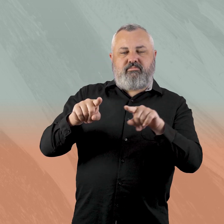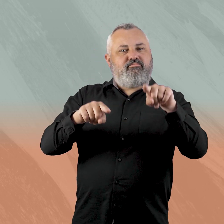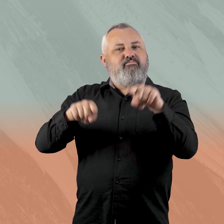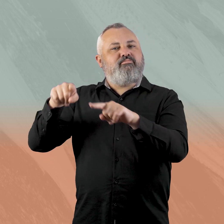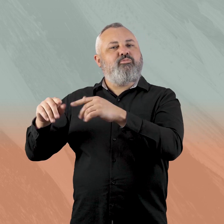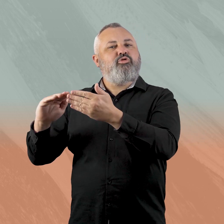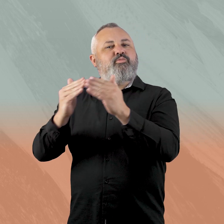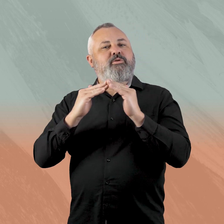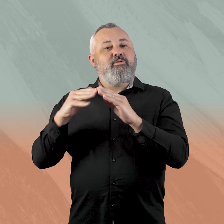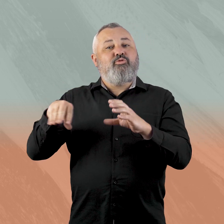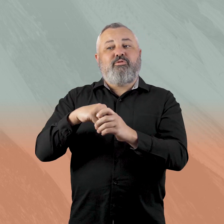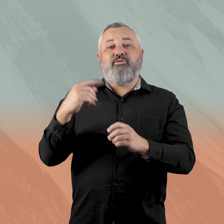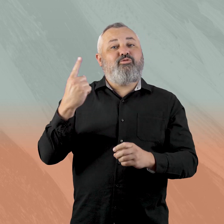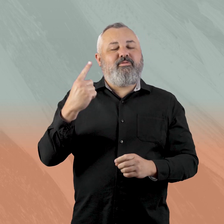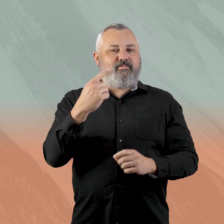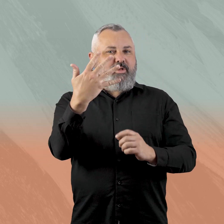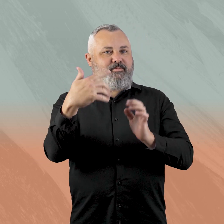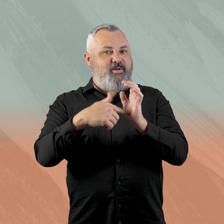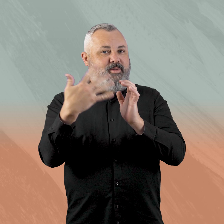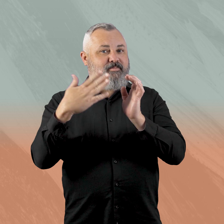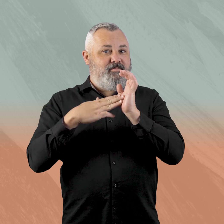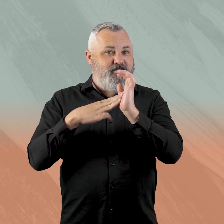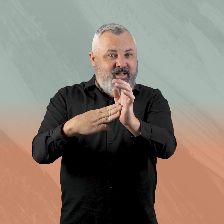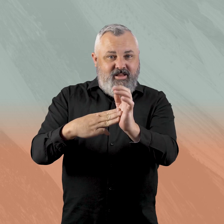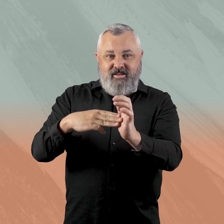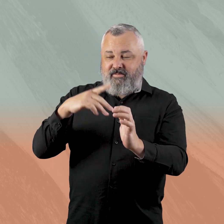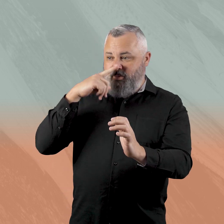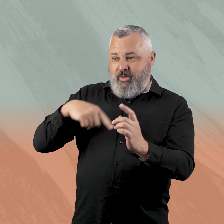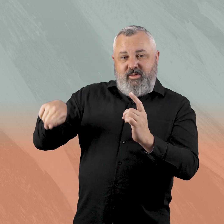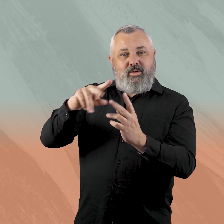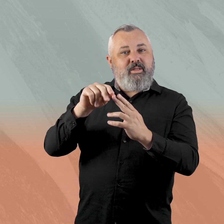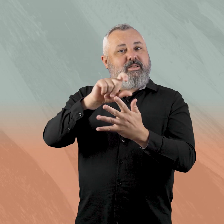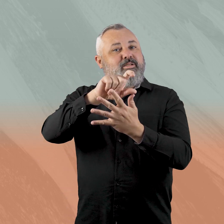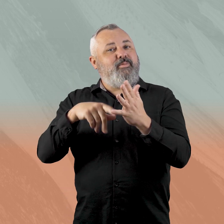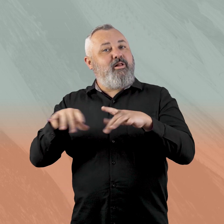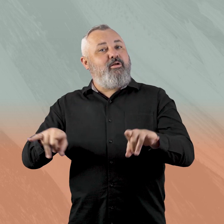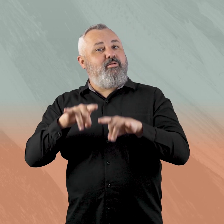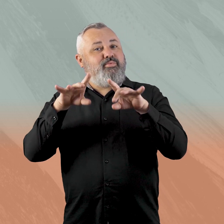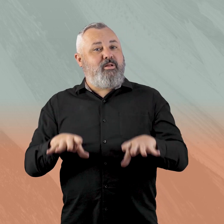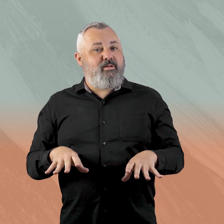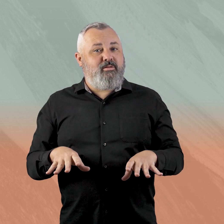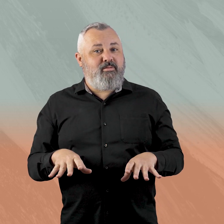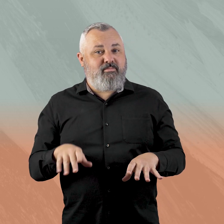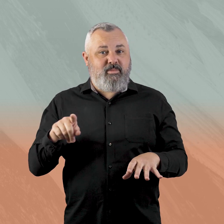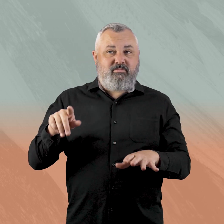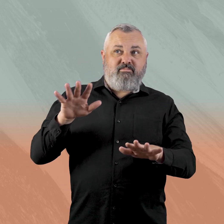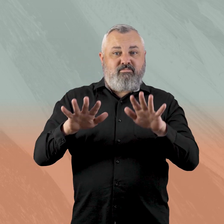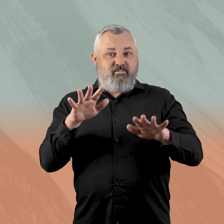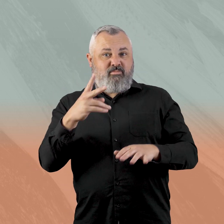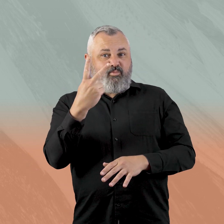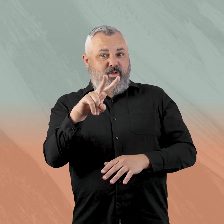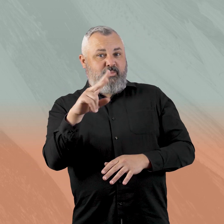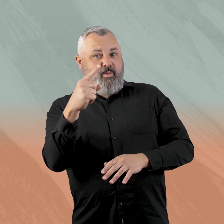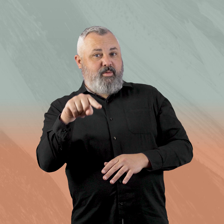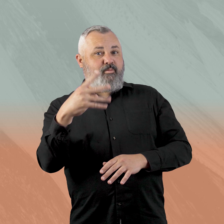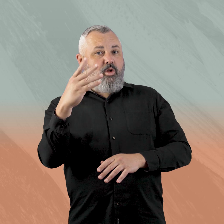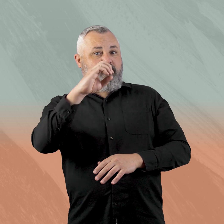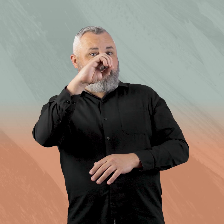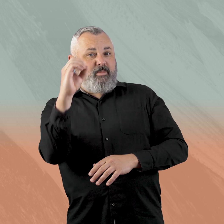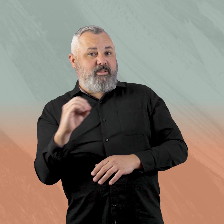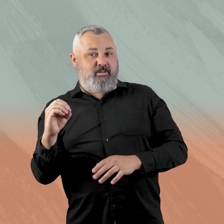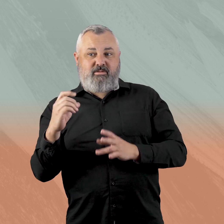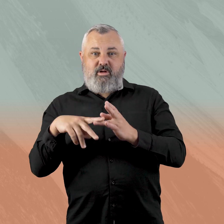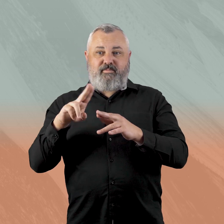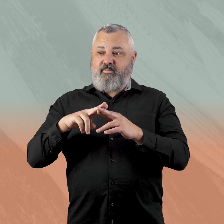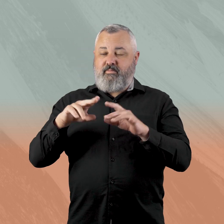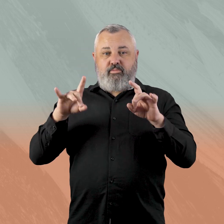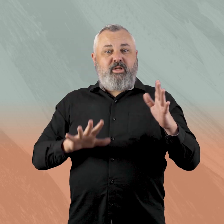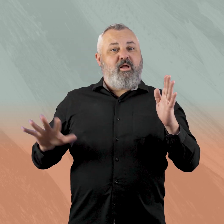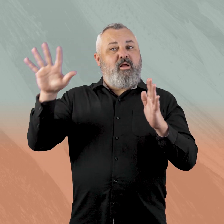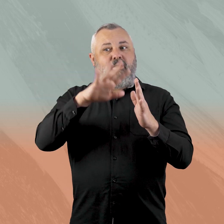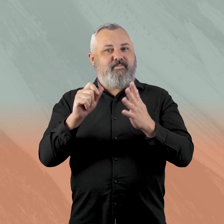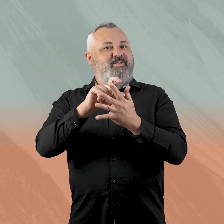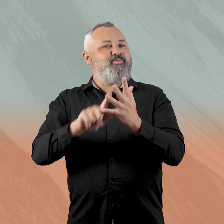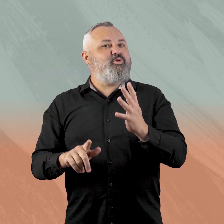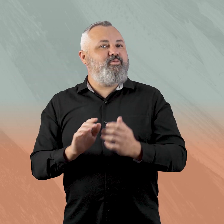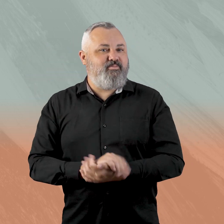reflective of contemporary Australia, including for the 5.5 million people, or 21.4 per cent of the population, who have disability.